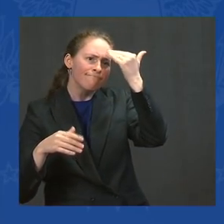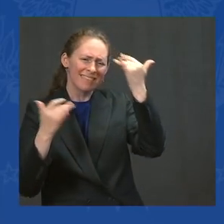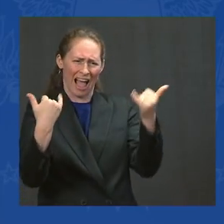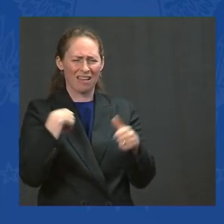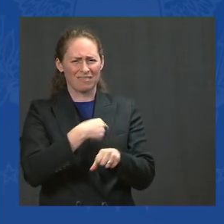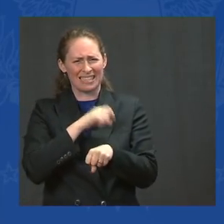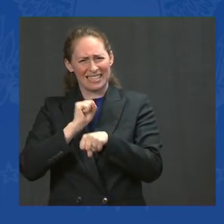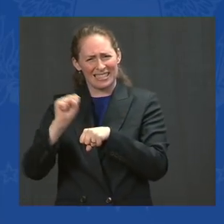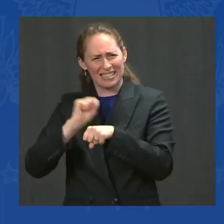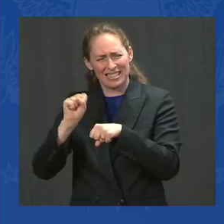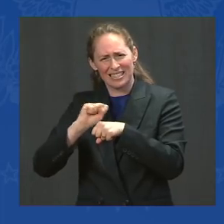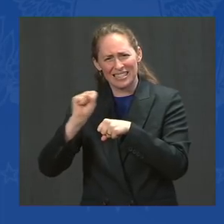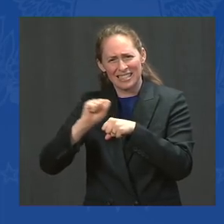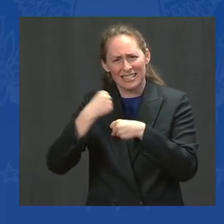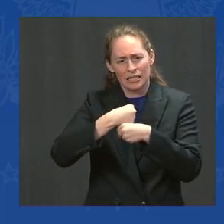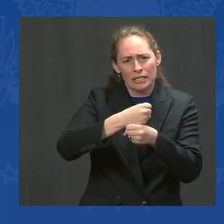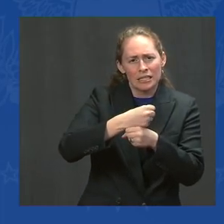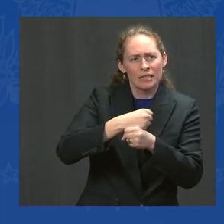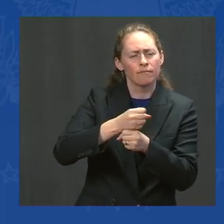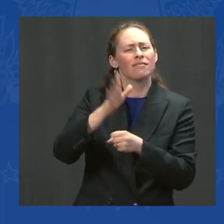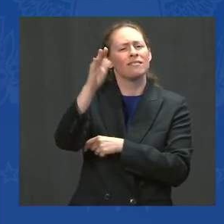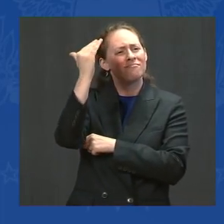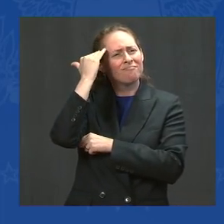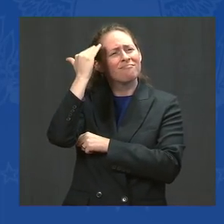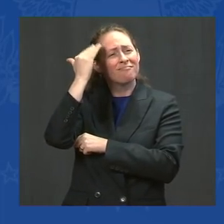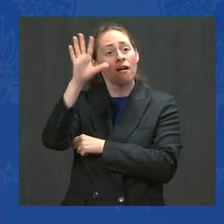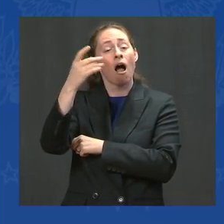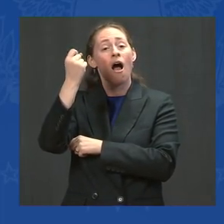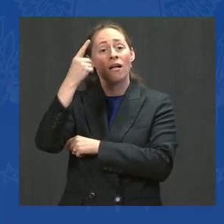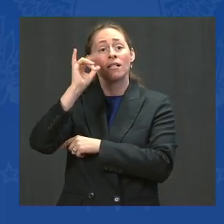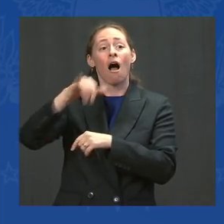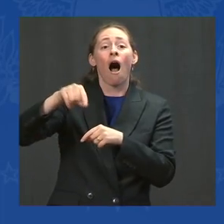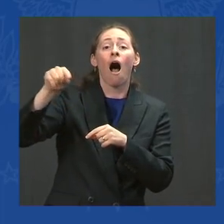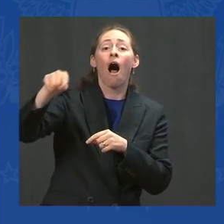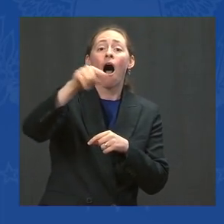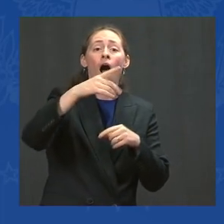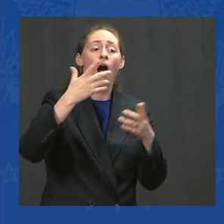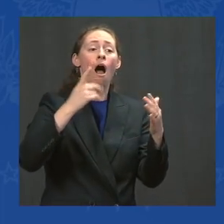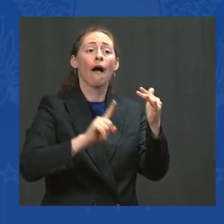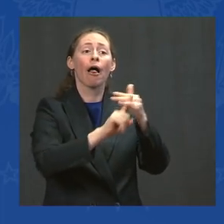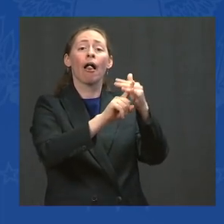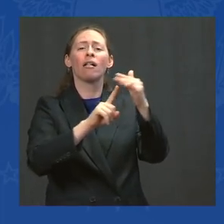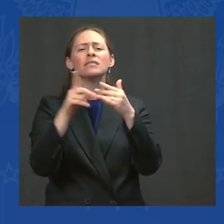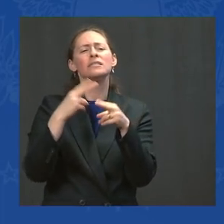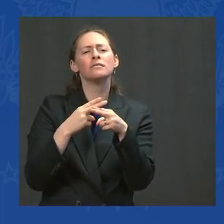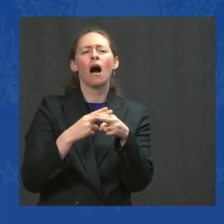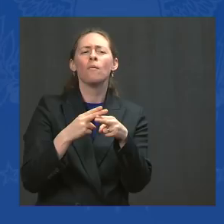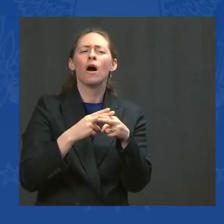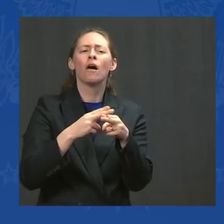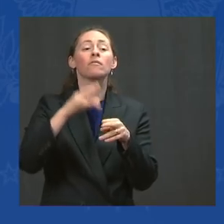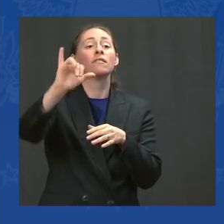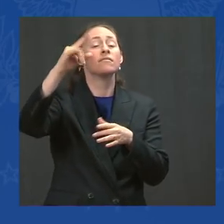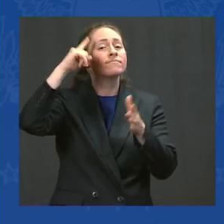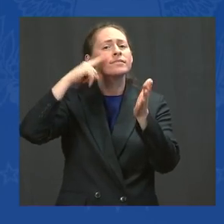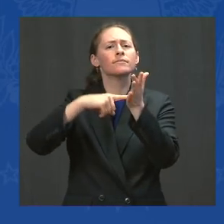But again, these disruptions are temporary. Lumber prices are another example. They spiked early in our recovery,